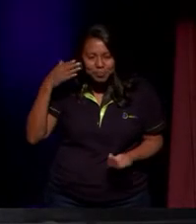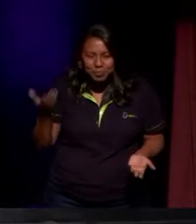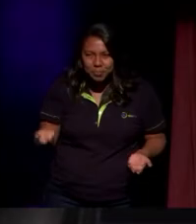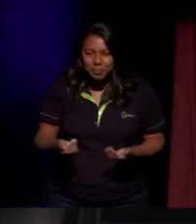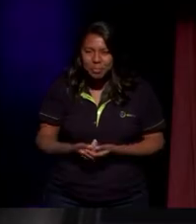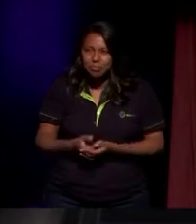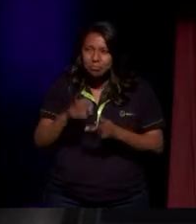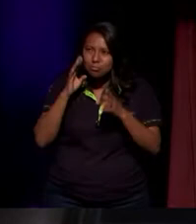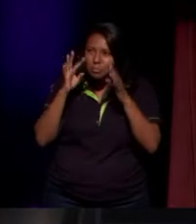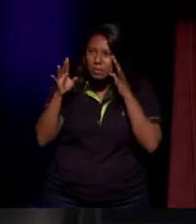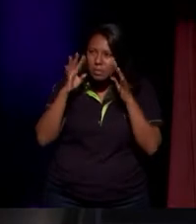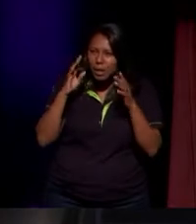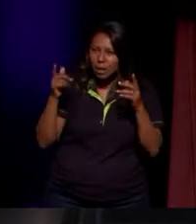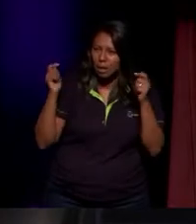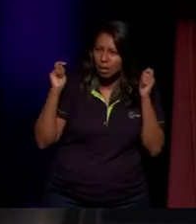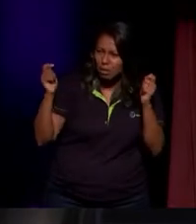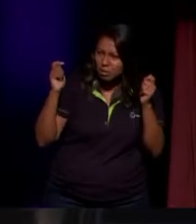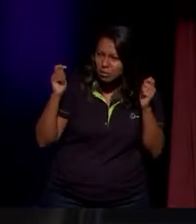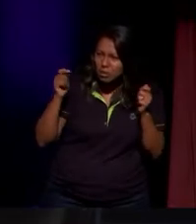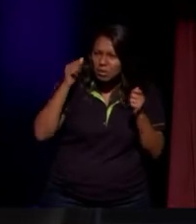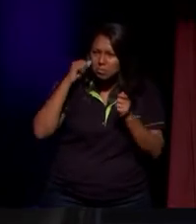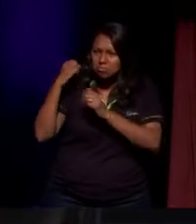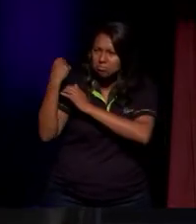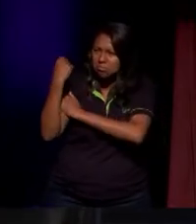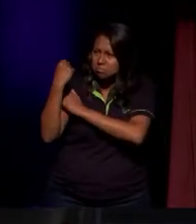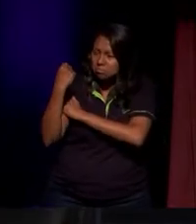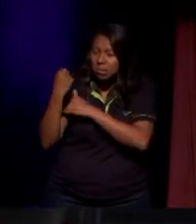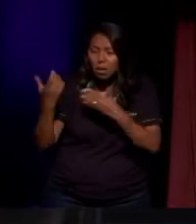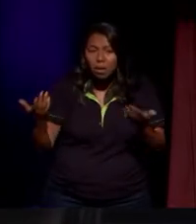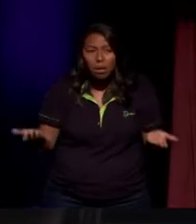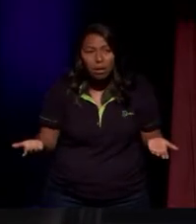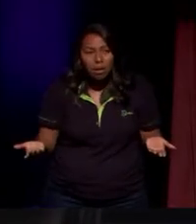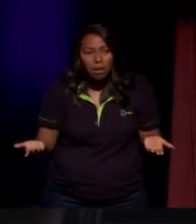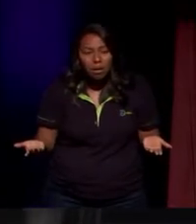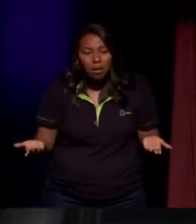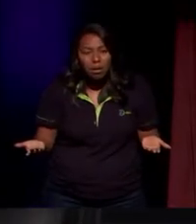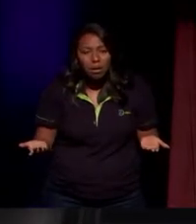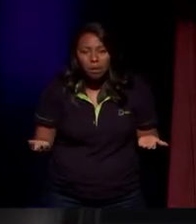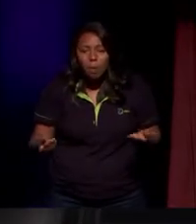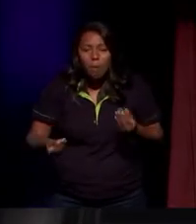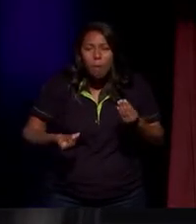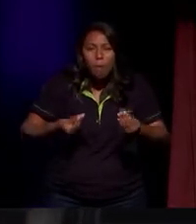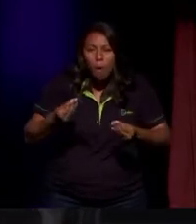in feminist activism, how does this feminism